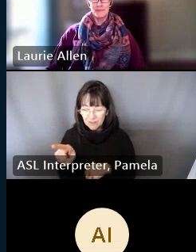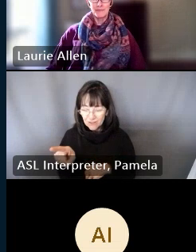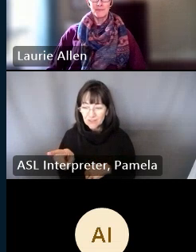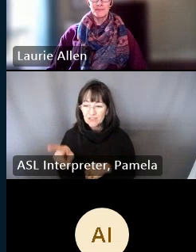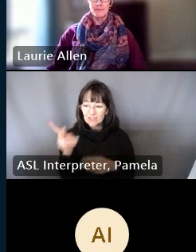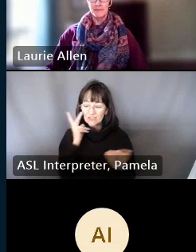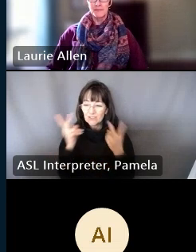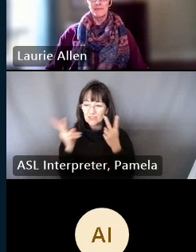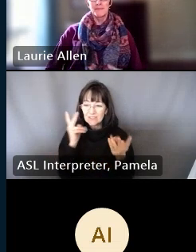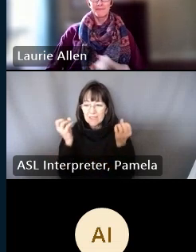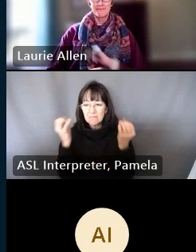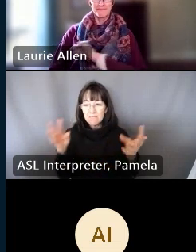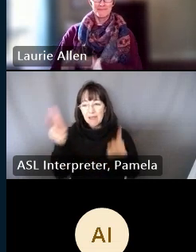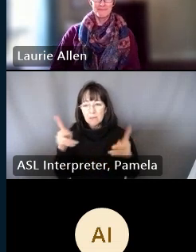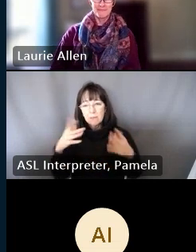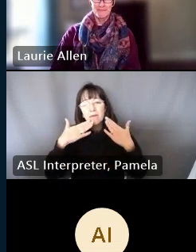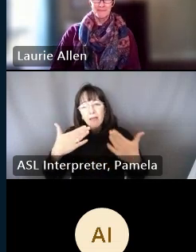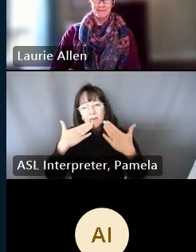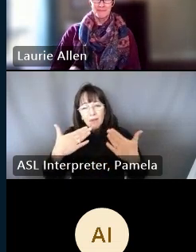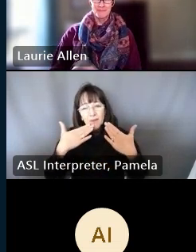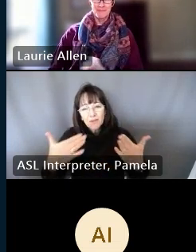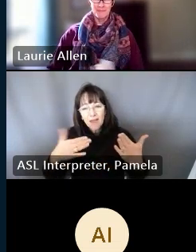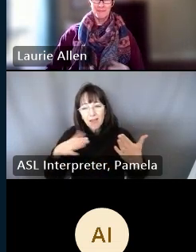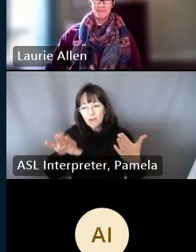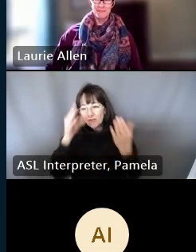thanking you for the information you've shared with us today.